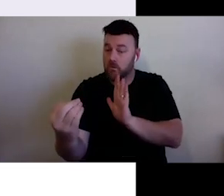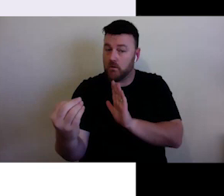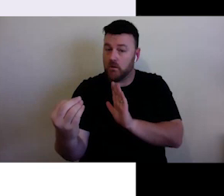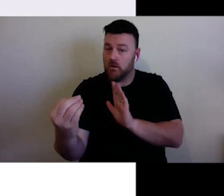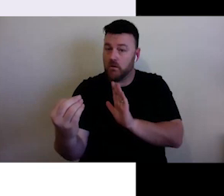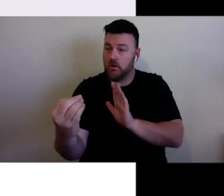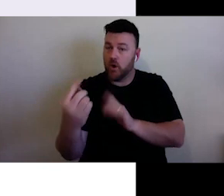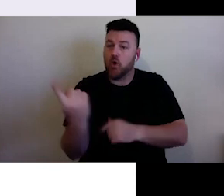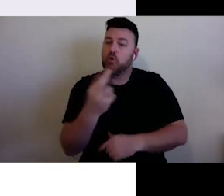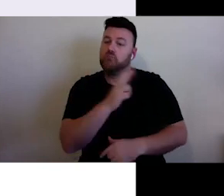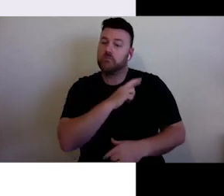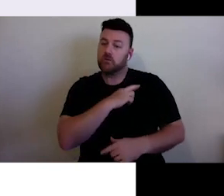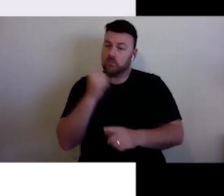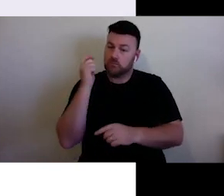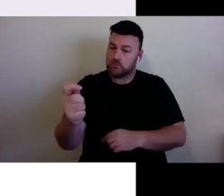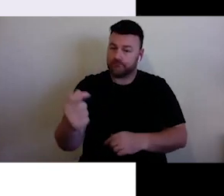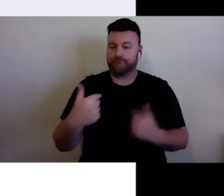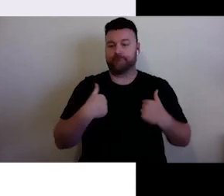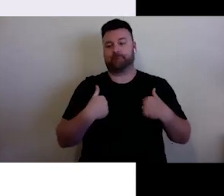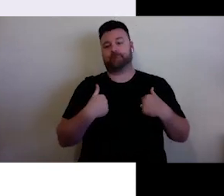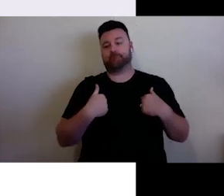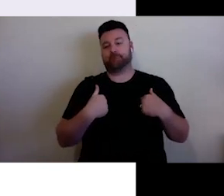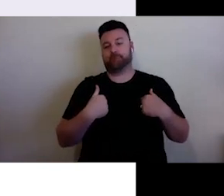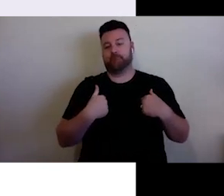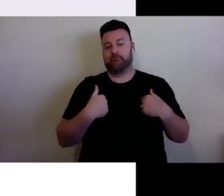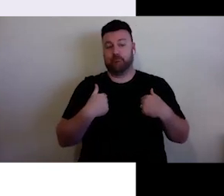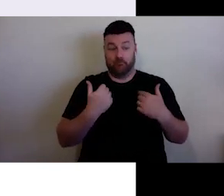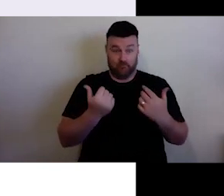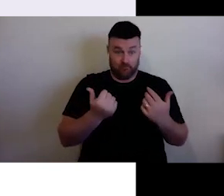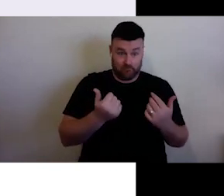Indigenous artists being able to take action against an infringement